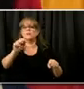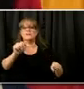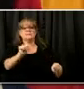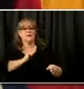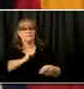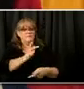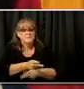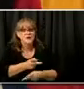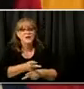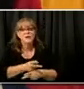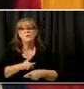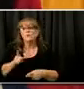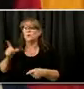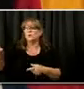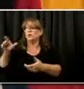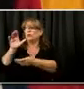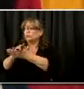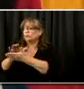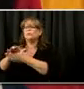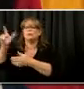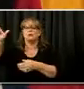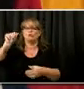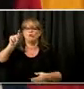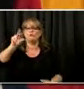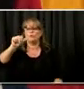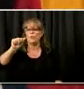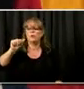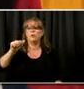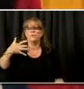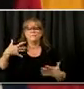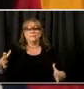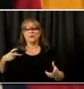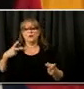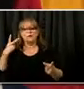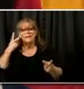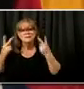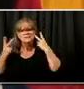and what we are seeing across the country and across the state is a sharp decline in enrollment